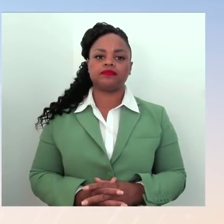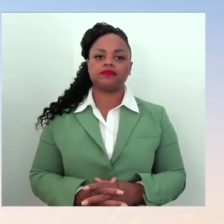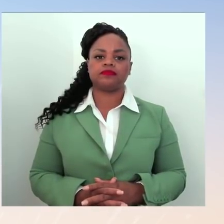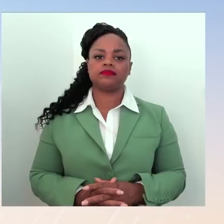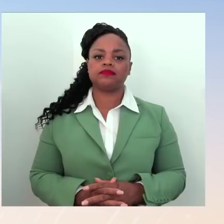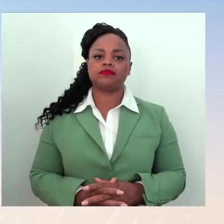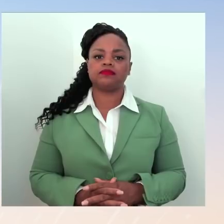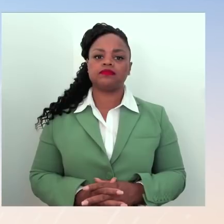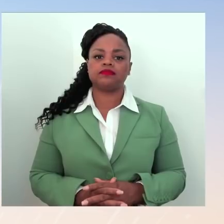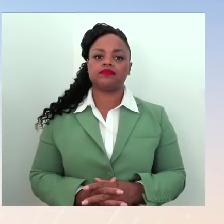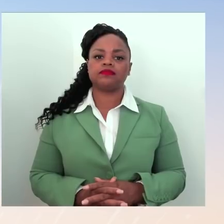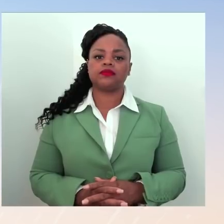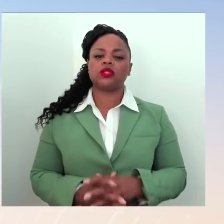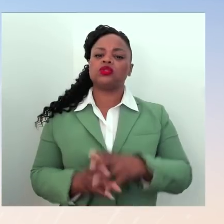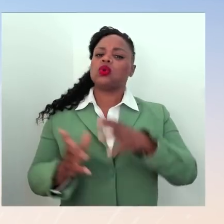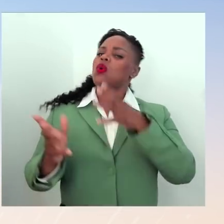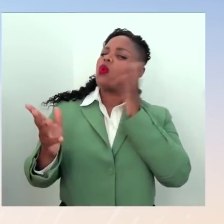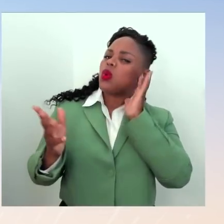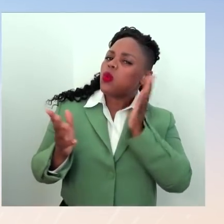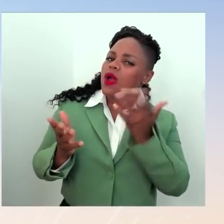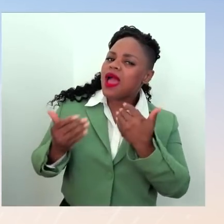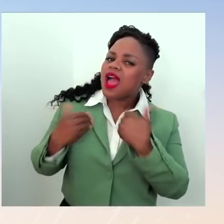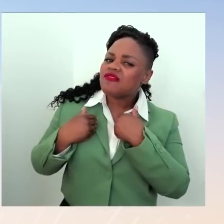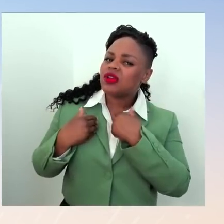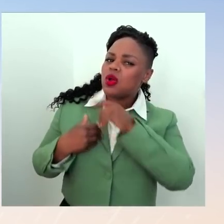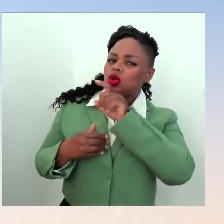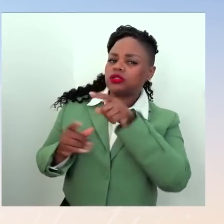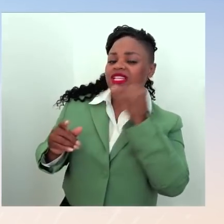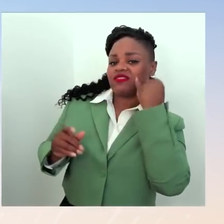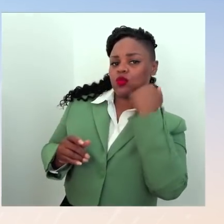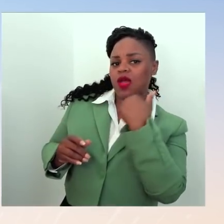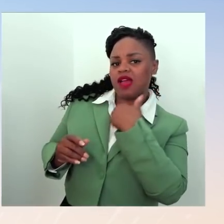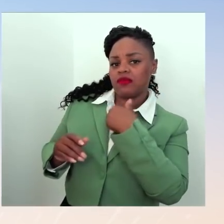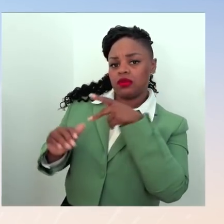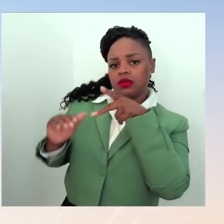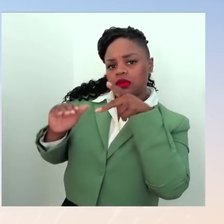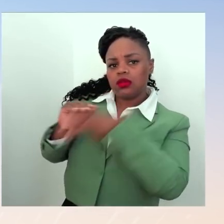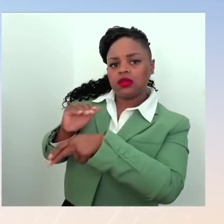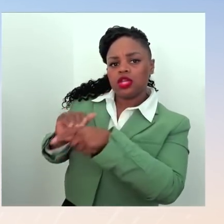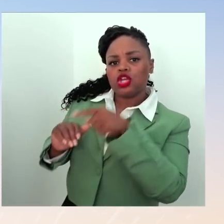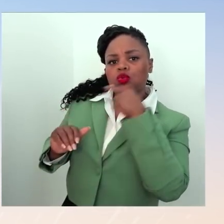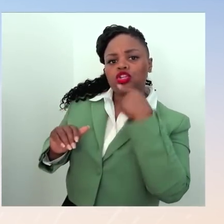Ms. Psaki: I don't have a prediction of that for you at this point in time, but there is an active discussion. The Press: And I want to go back